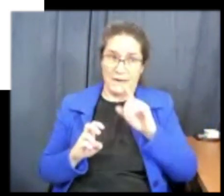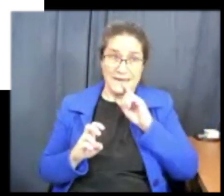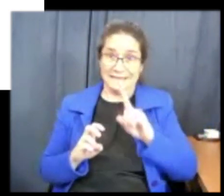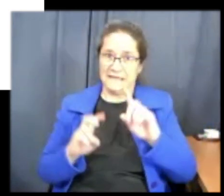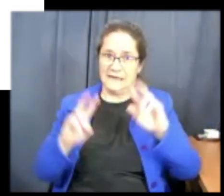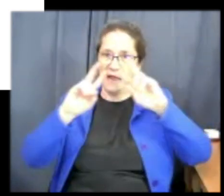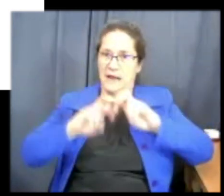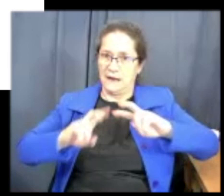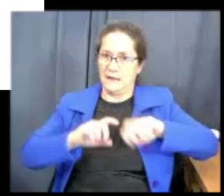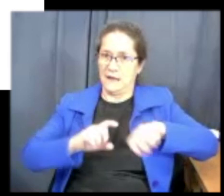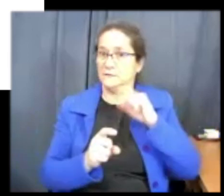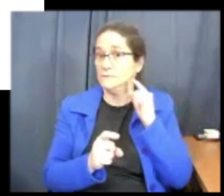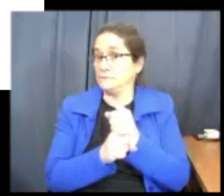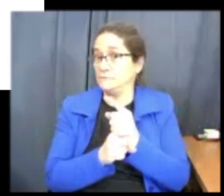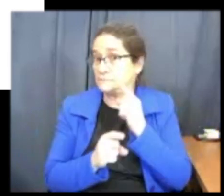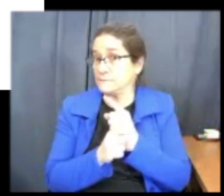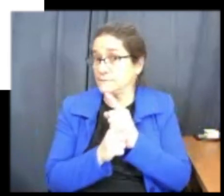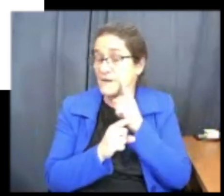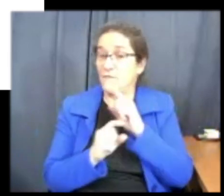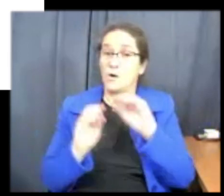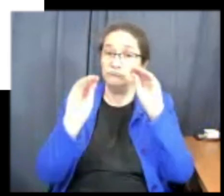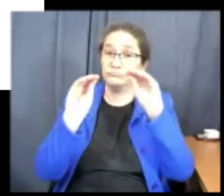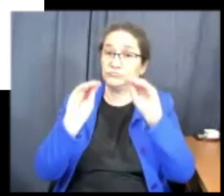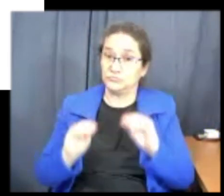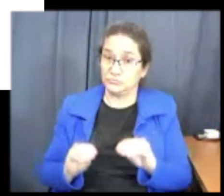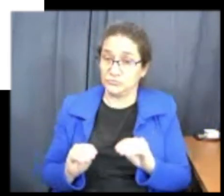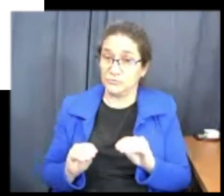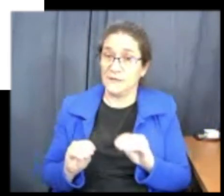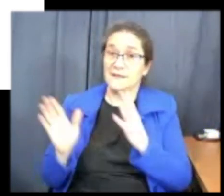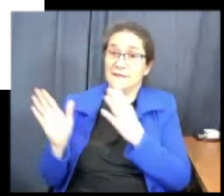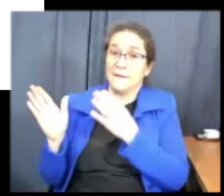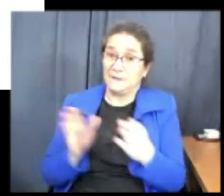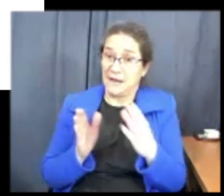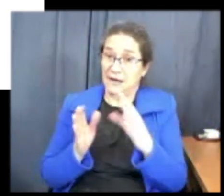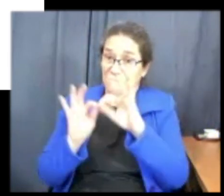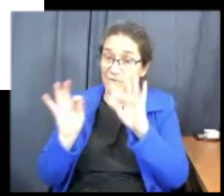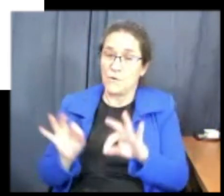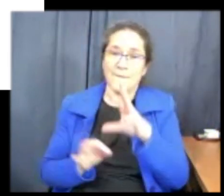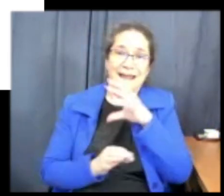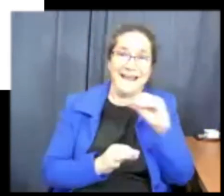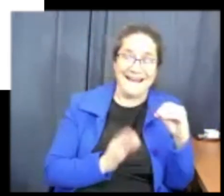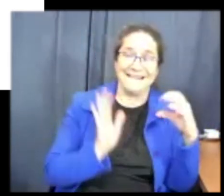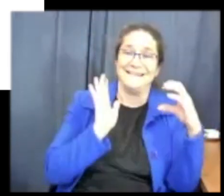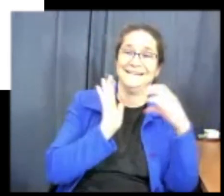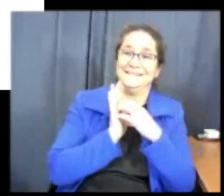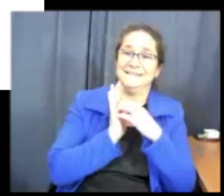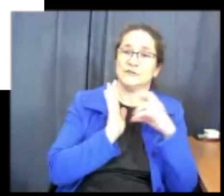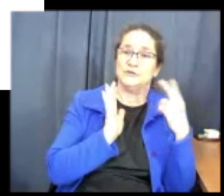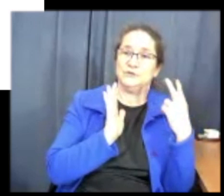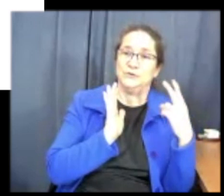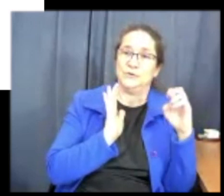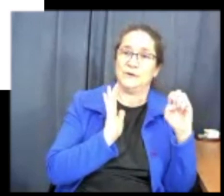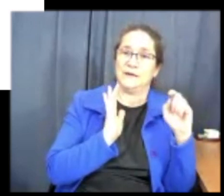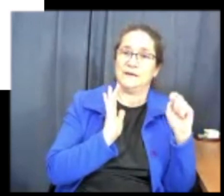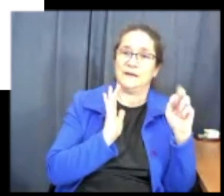into the section 2 of your ATRs. And then also when we look at the data, look at it from a district in a building level.